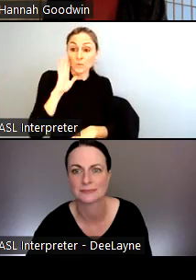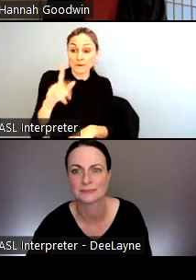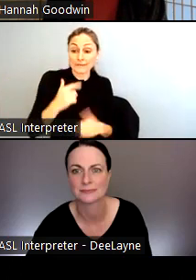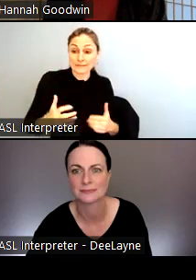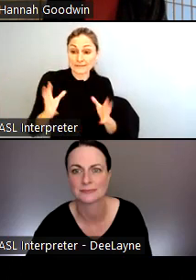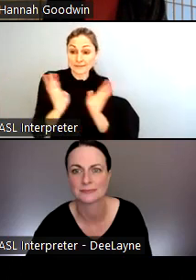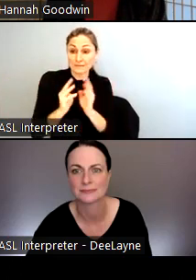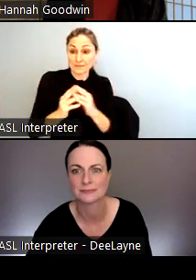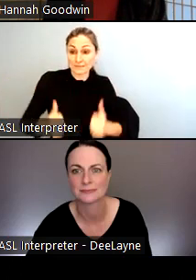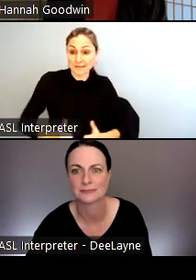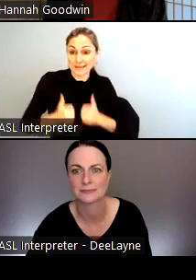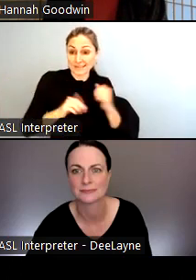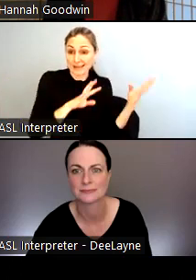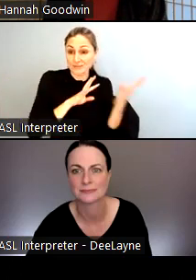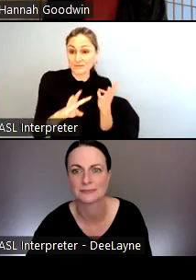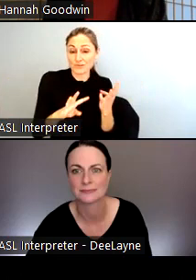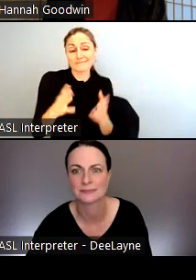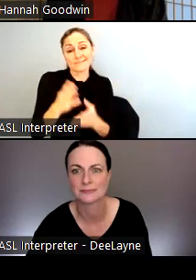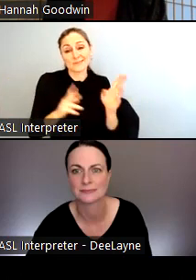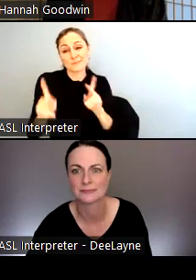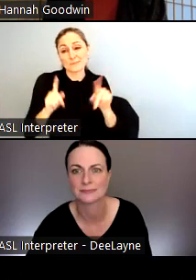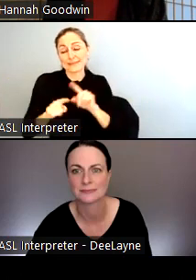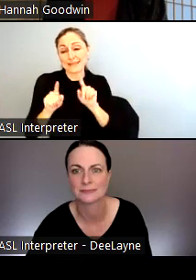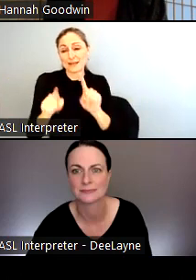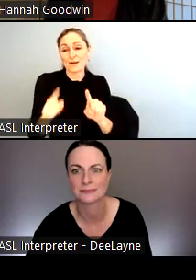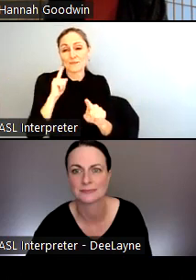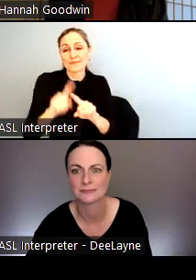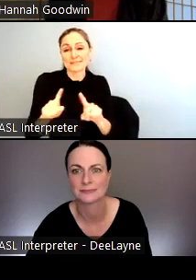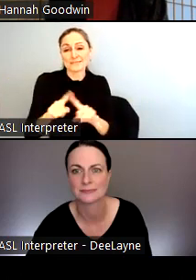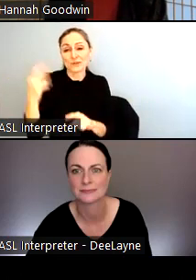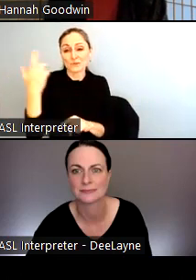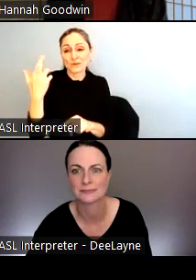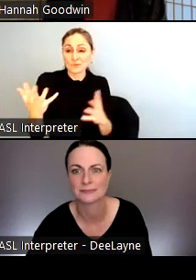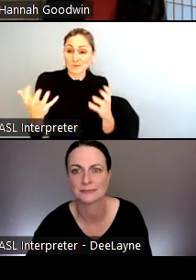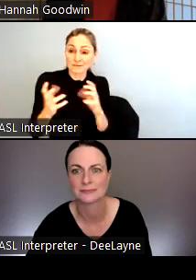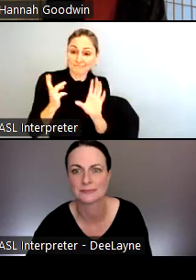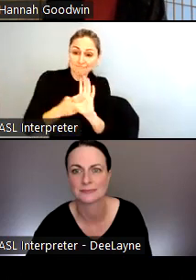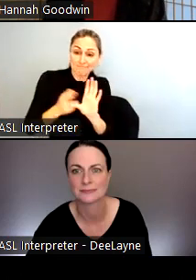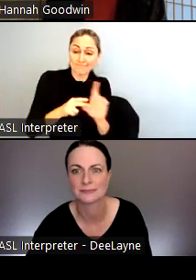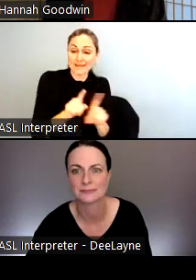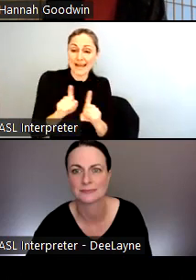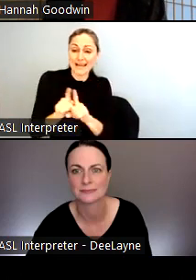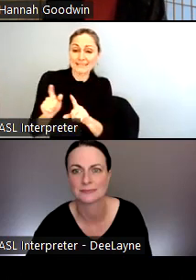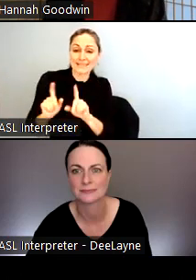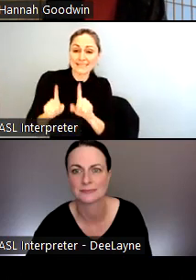Some people may not be able to attend due to different reasons and would like to participate as an attendee or a presenter remotely.